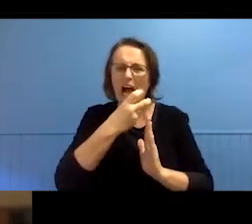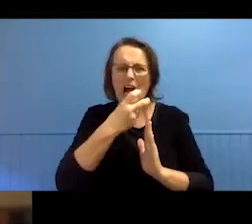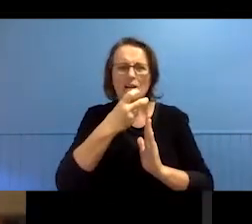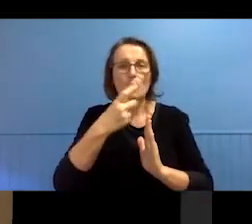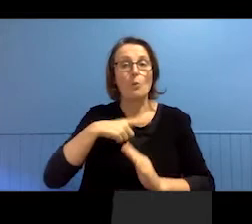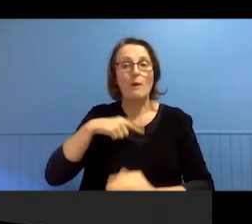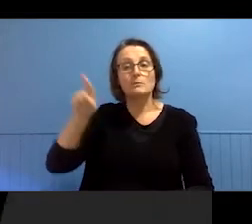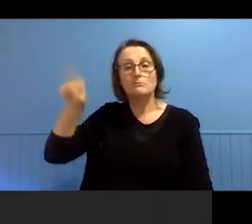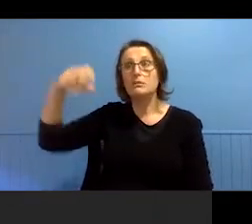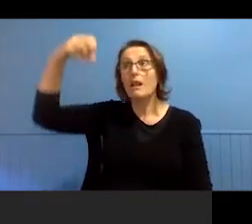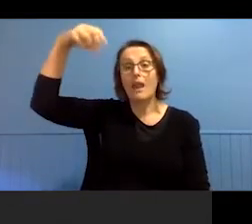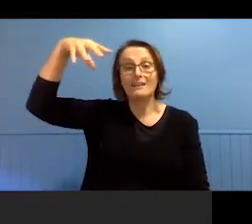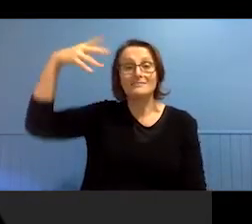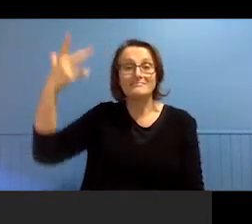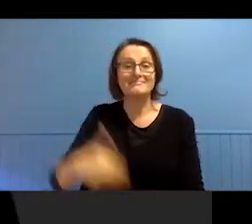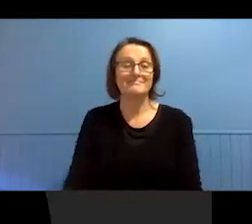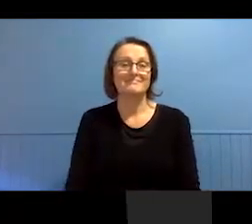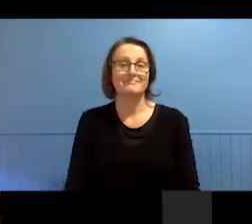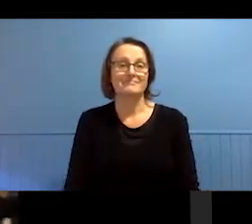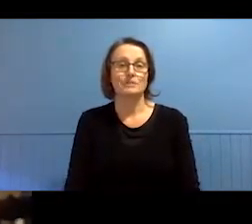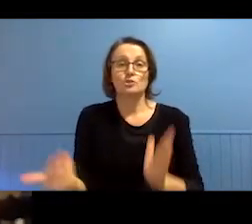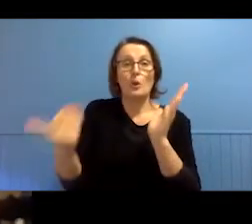only. The next thing we do is had a key light on. You can see